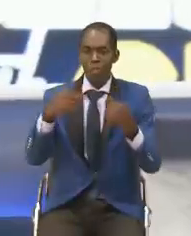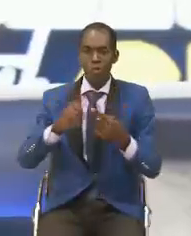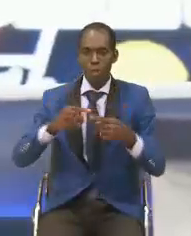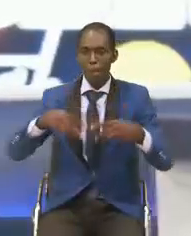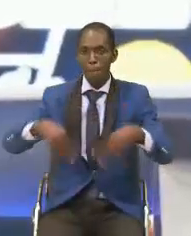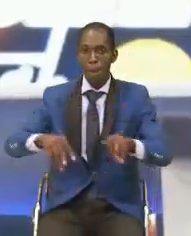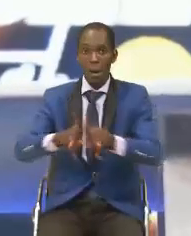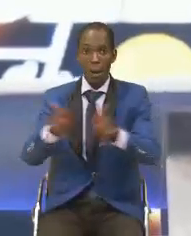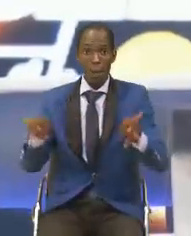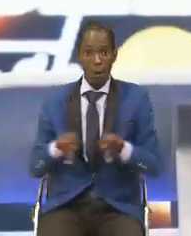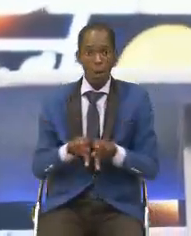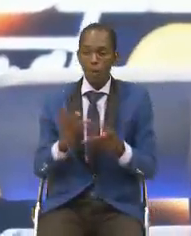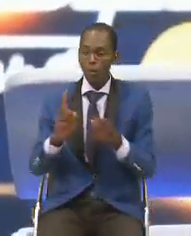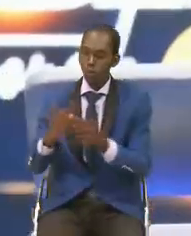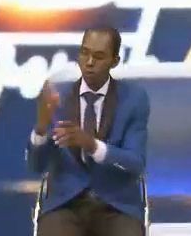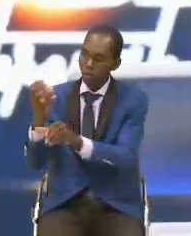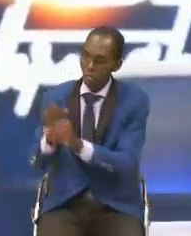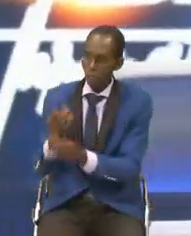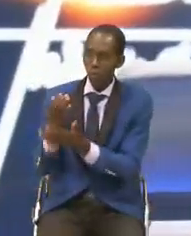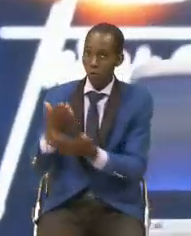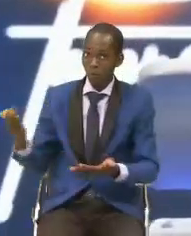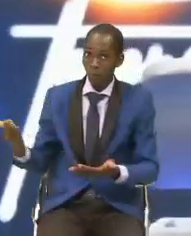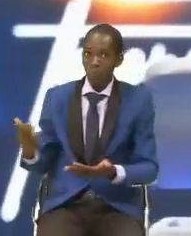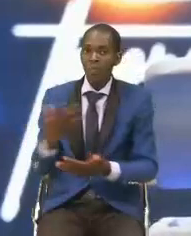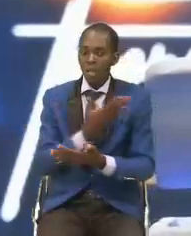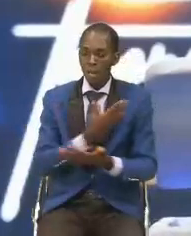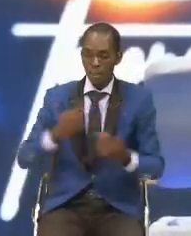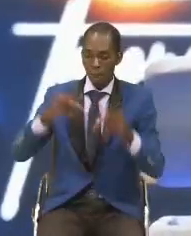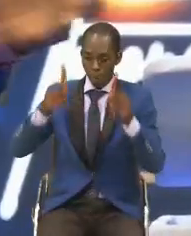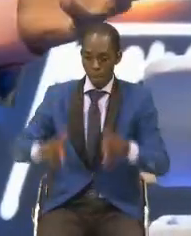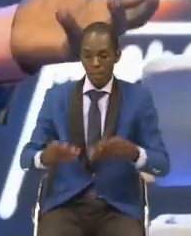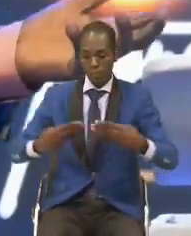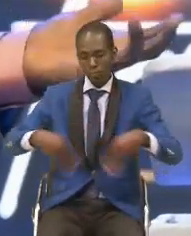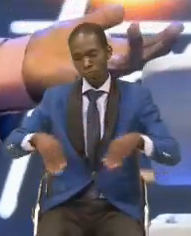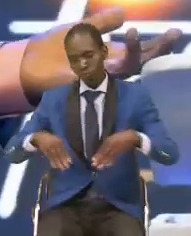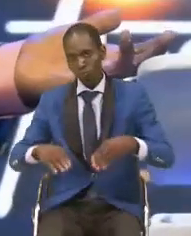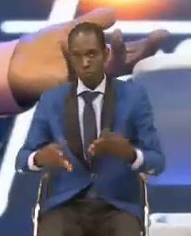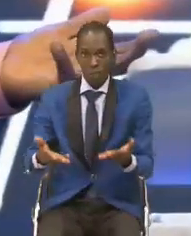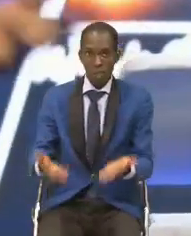know running away it's like somebody that came to the market and he want to get something and